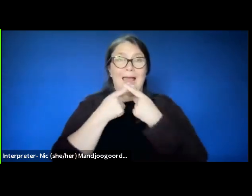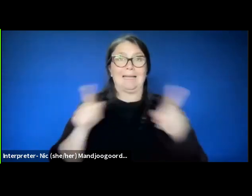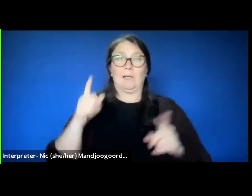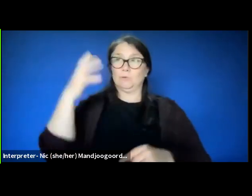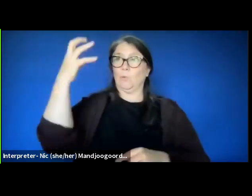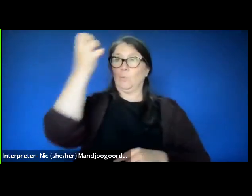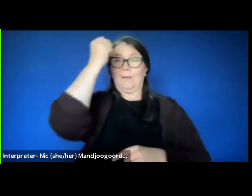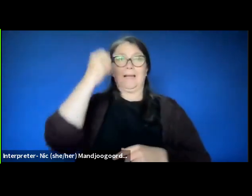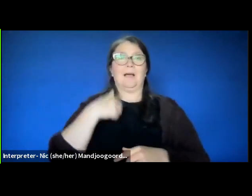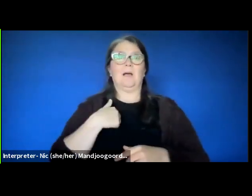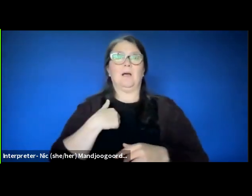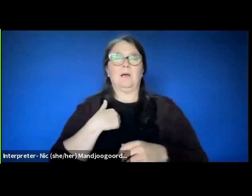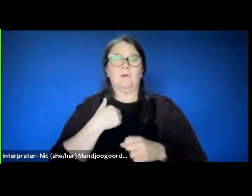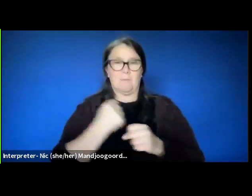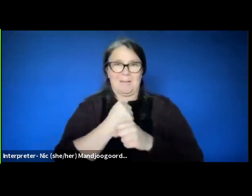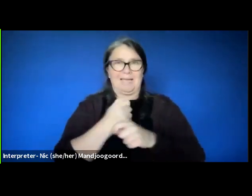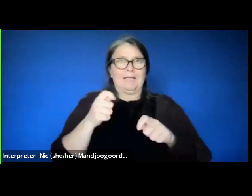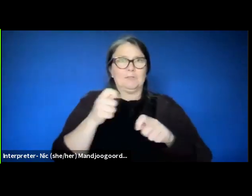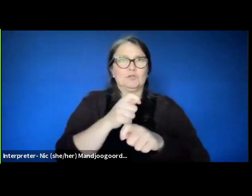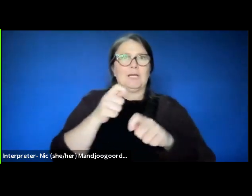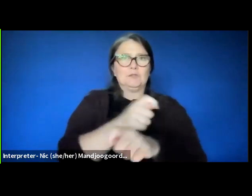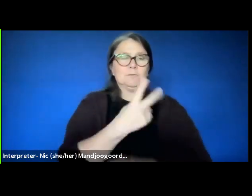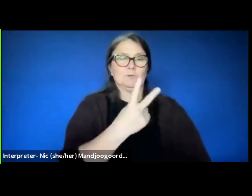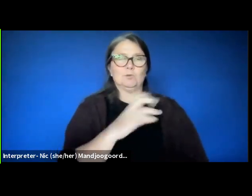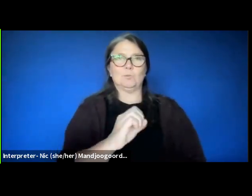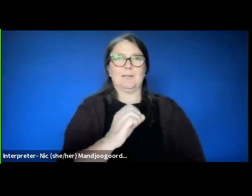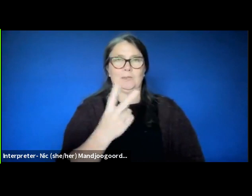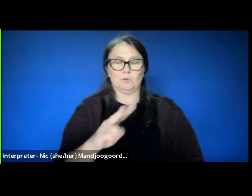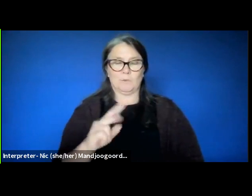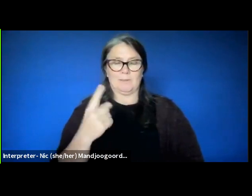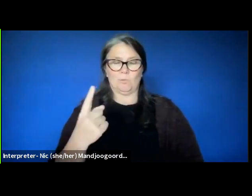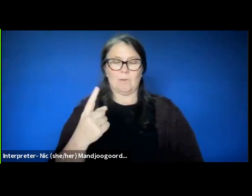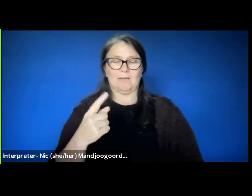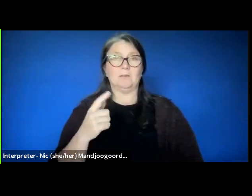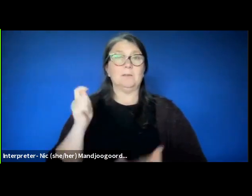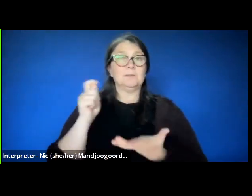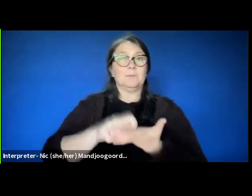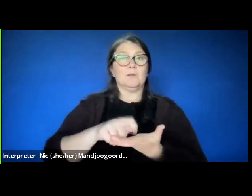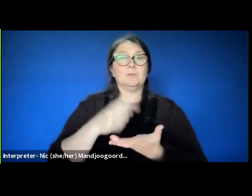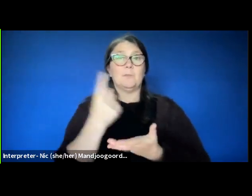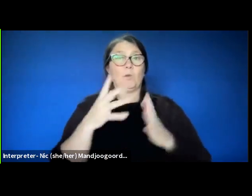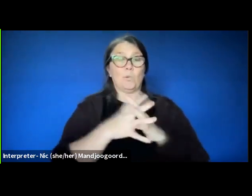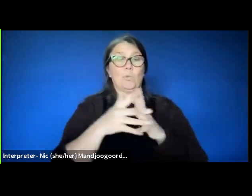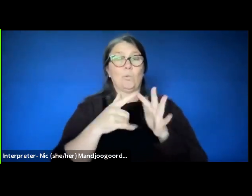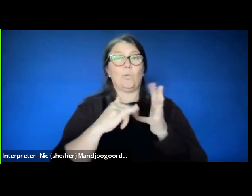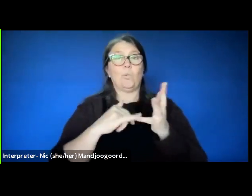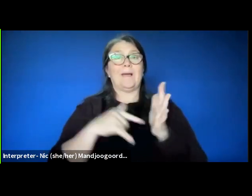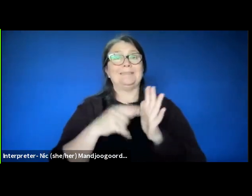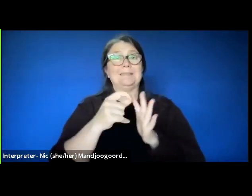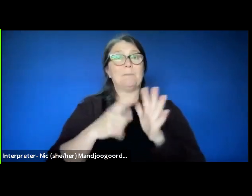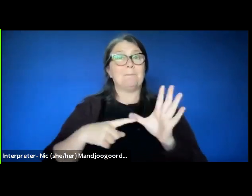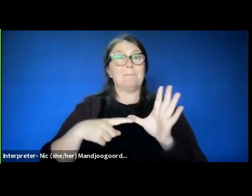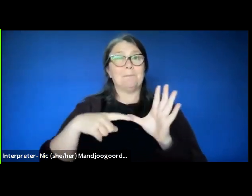winner. The Changemaker of the year winner. The Changemaker of the year award for 2021 spot year award for 2021, sponsored by a major partner, West by a major partner Westpac.